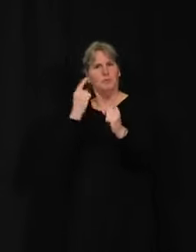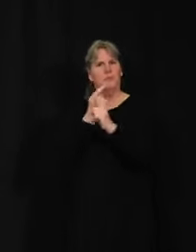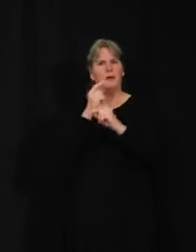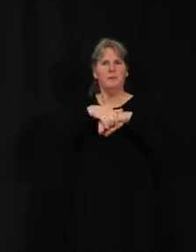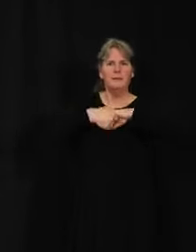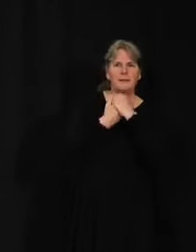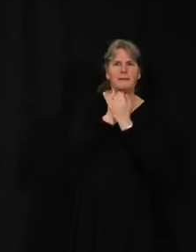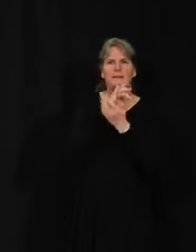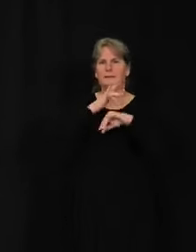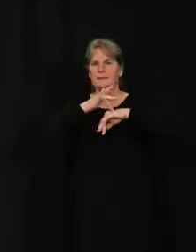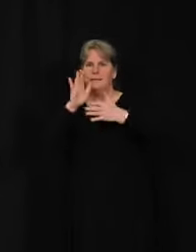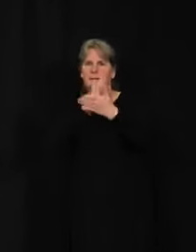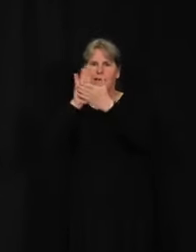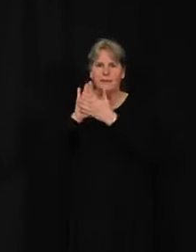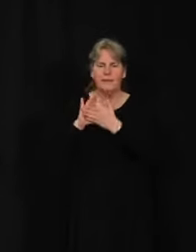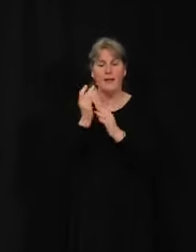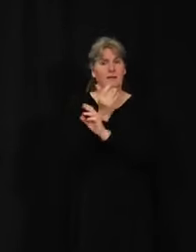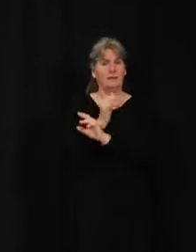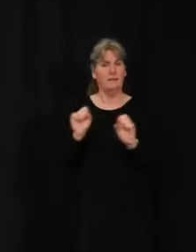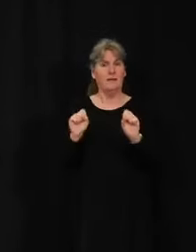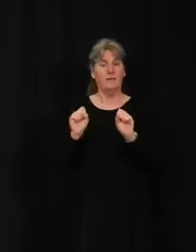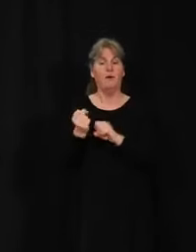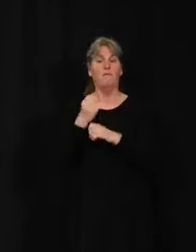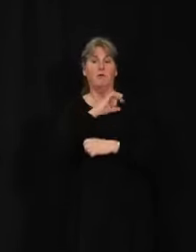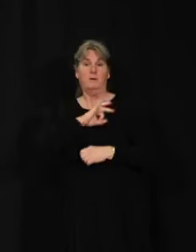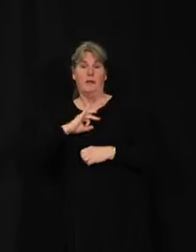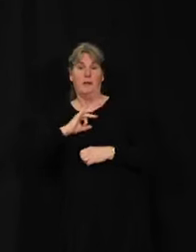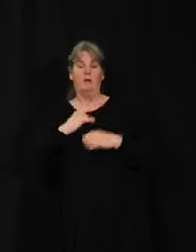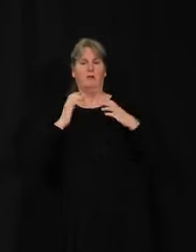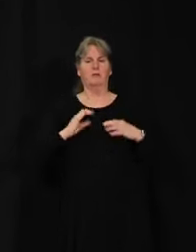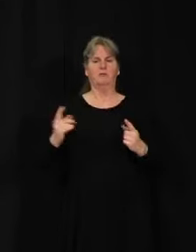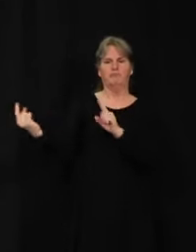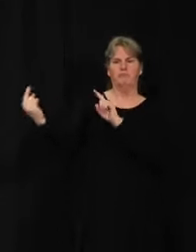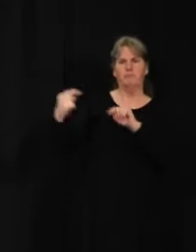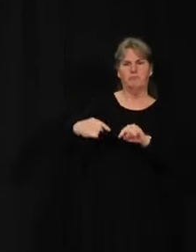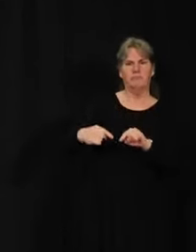proper hygiene, and safety for workers and for customers.